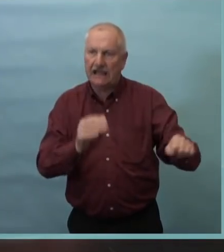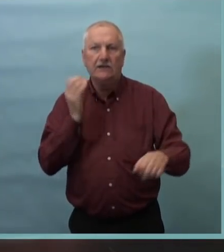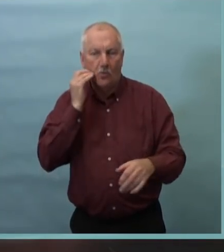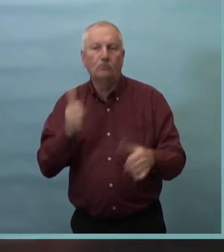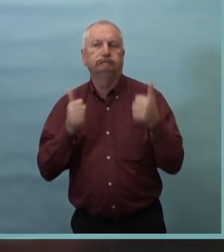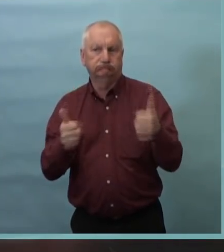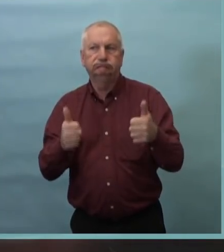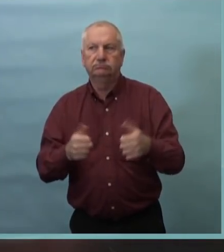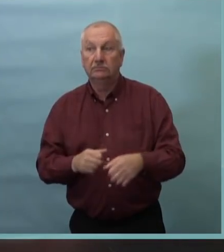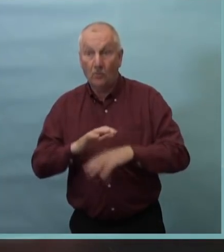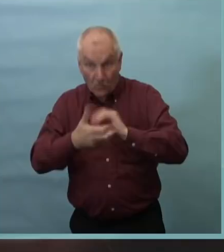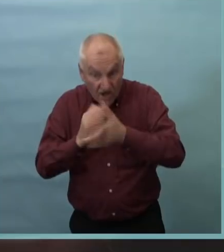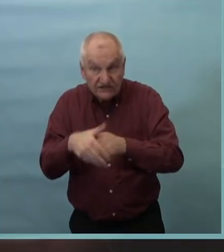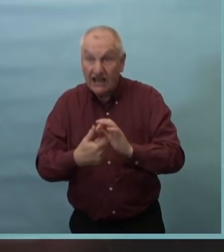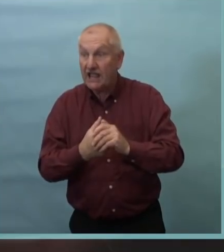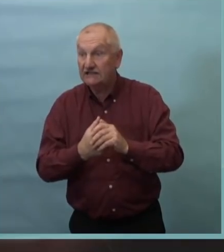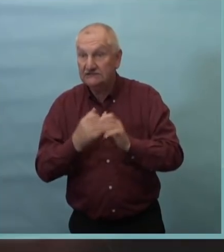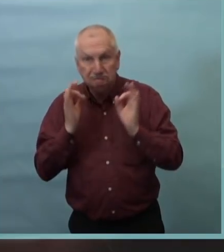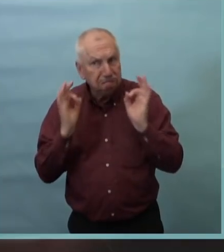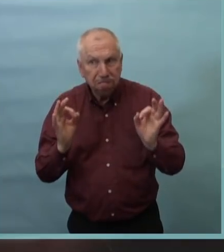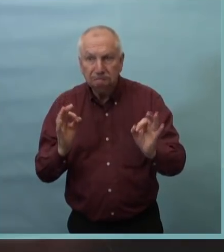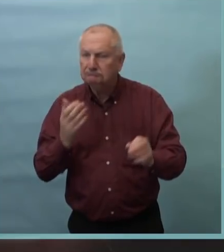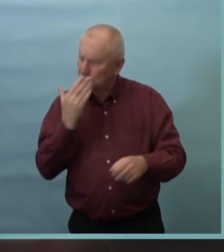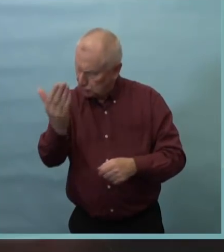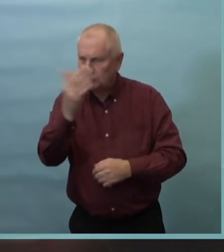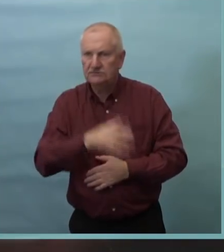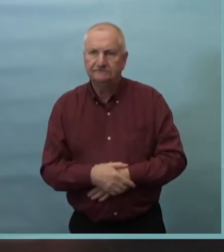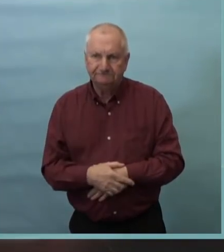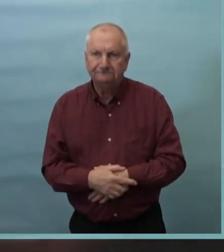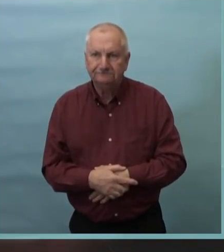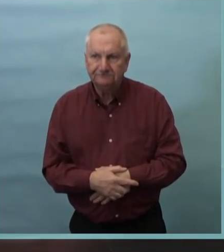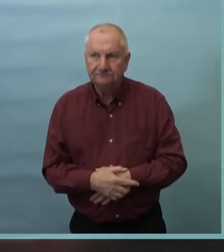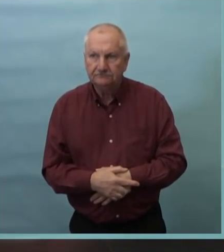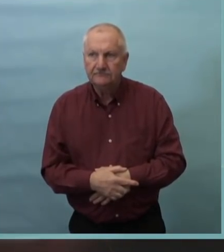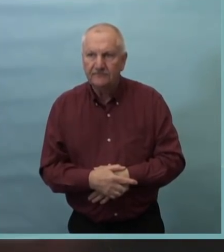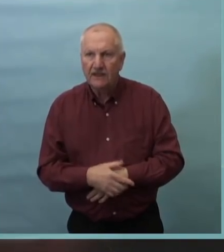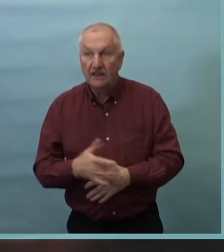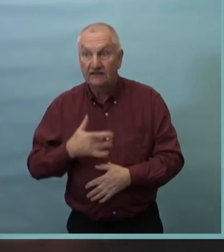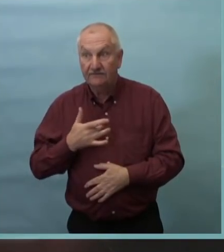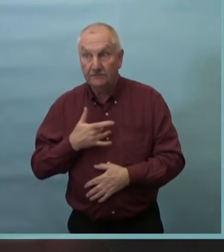still need to do our part to make sure it's safe going forward we're committed